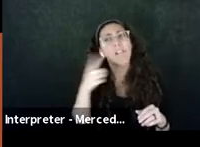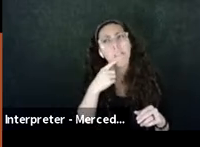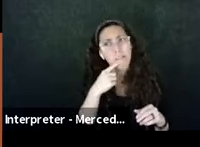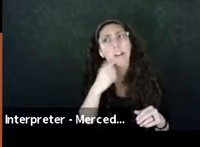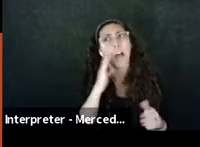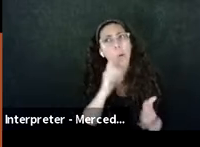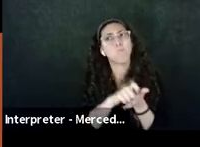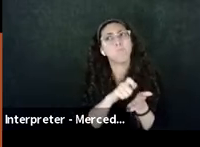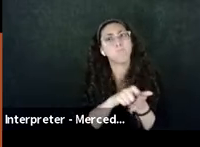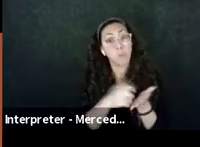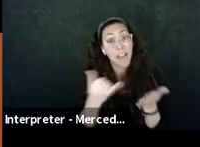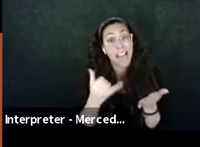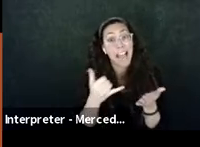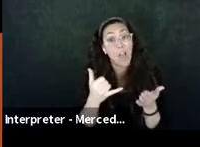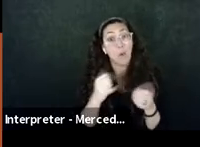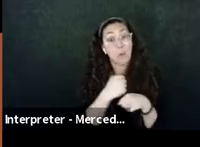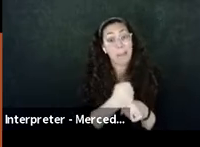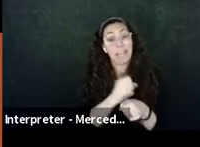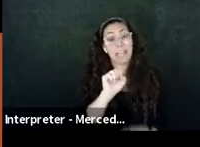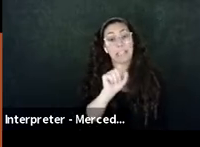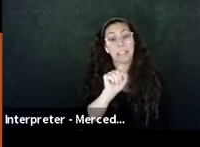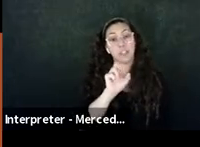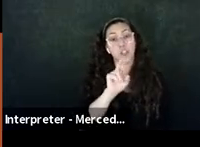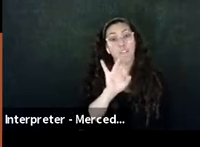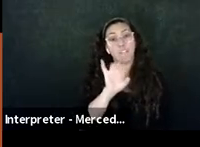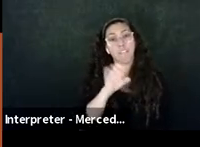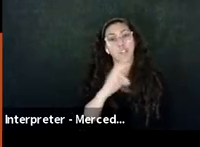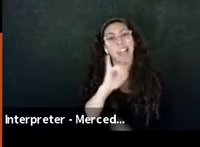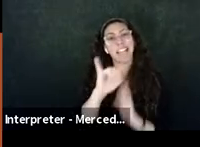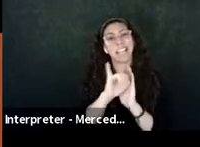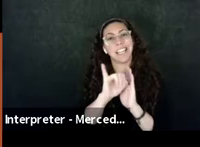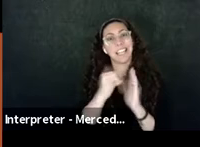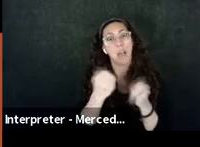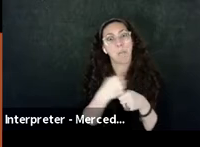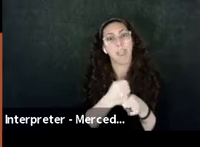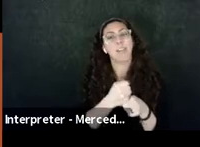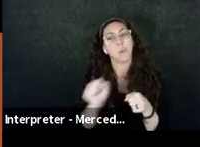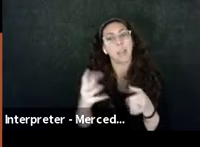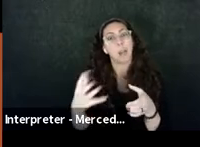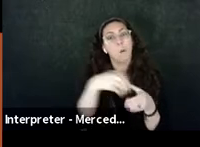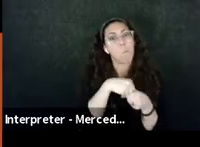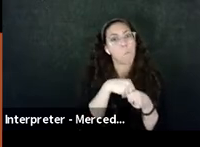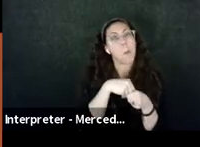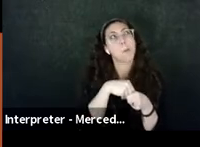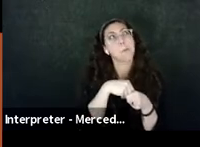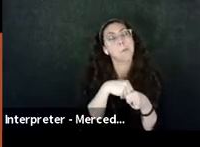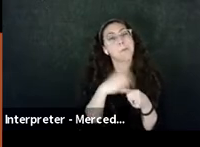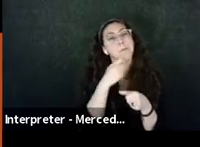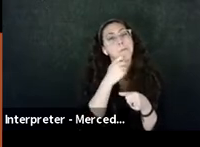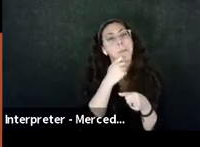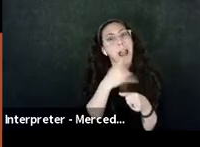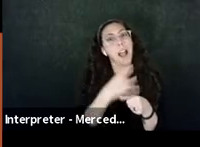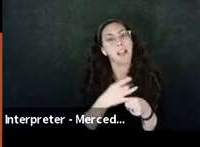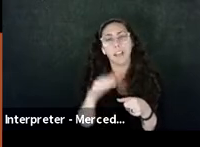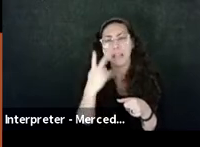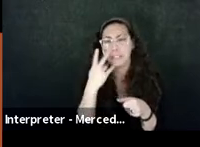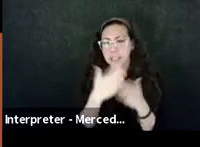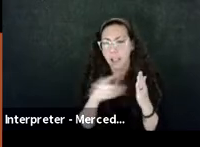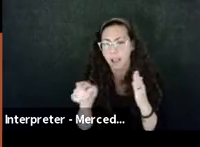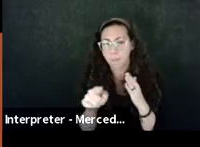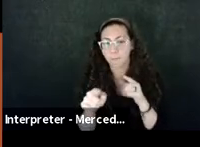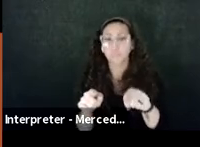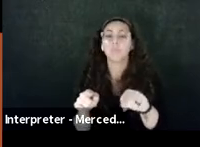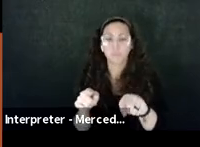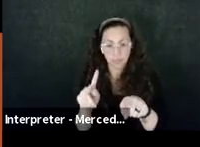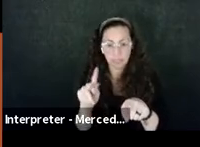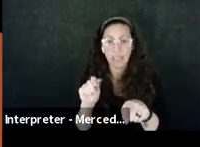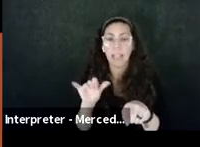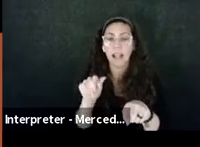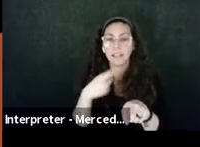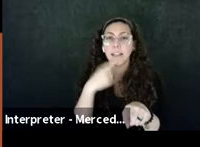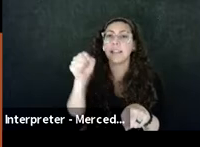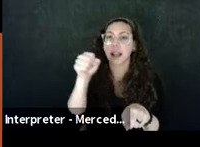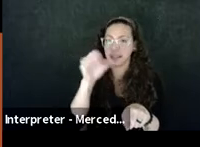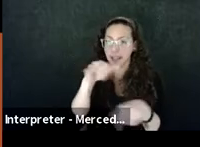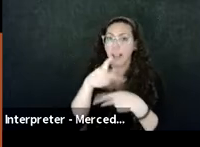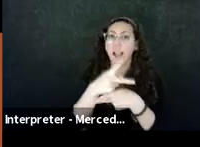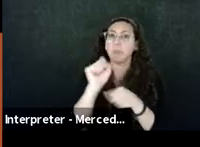Natalie Chavez: Identity, we're going to have our own identity hope is going to have its own starfish identity. So we can incorporate that I'm seeing a couple and I see collections said yes, we could do that kind of referral. So that's nice to know, okay, and I see that